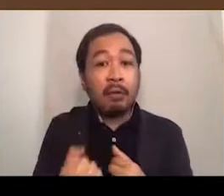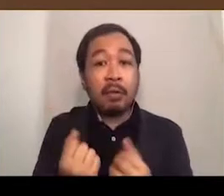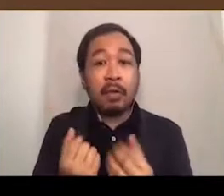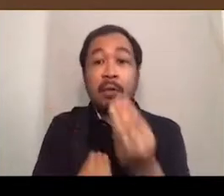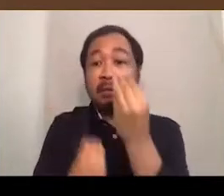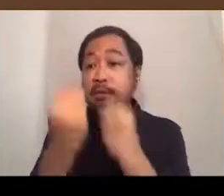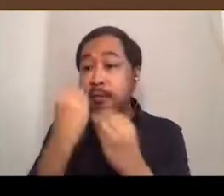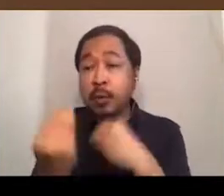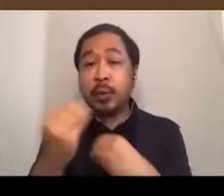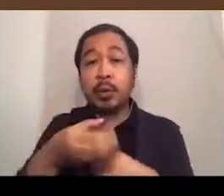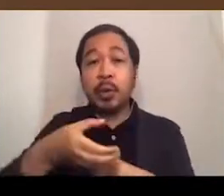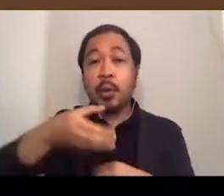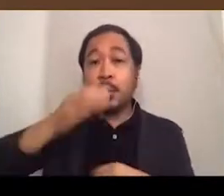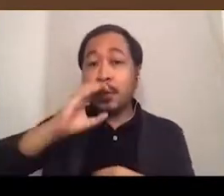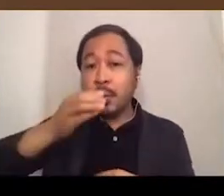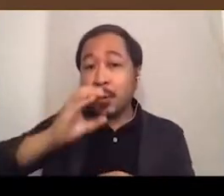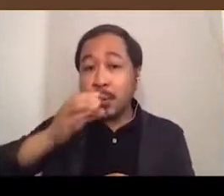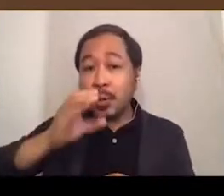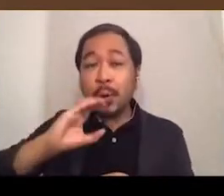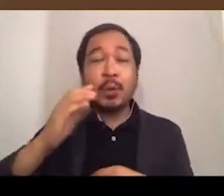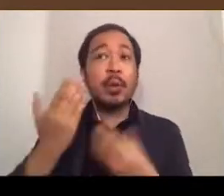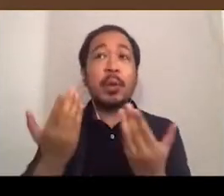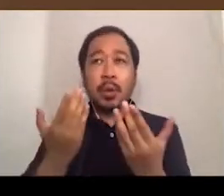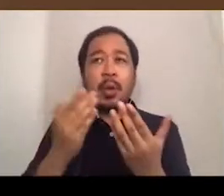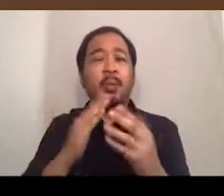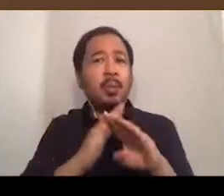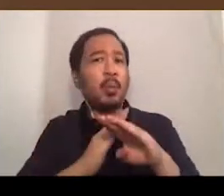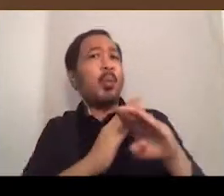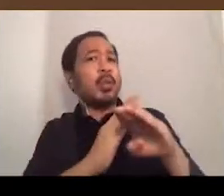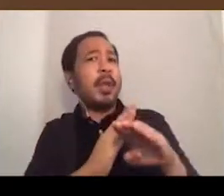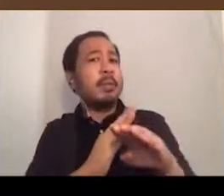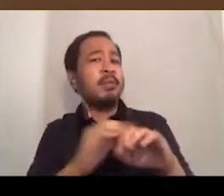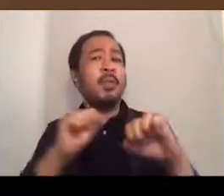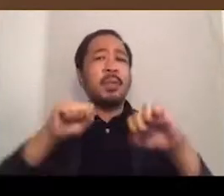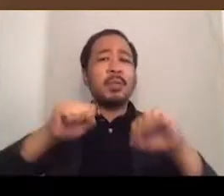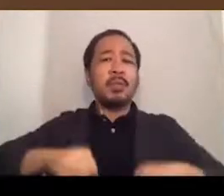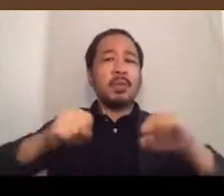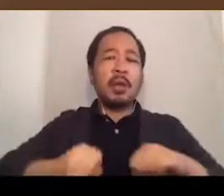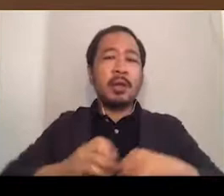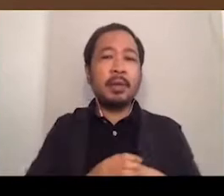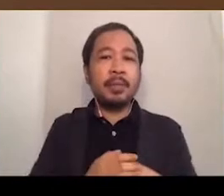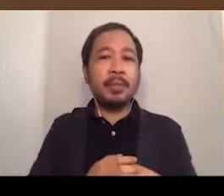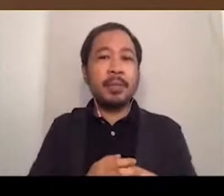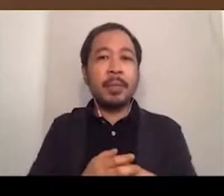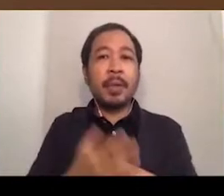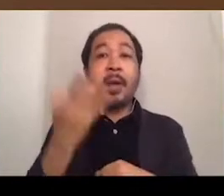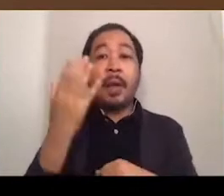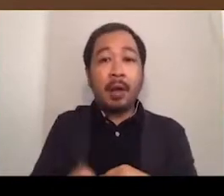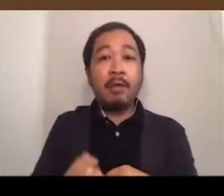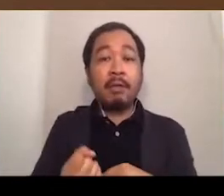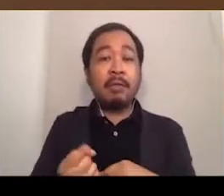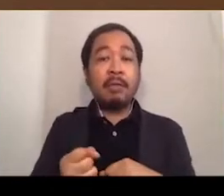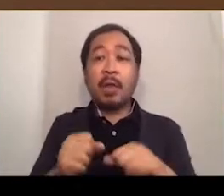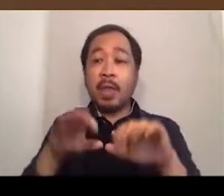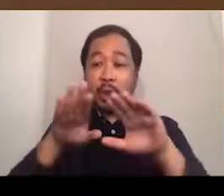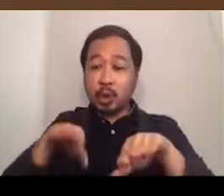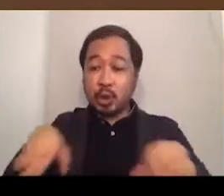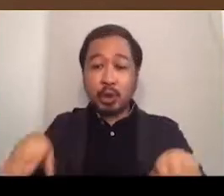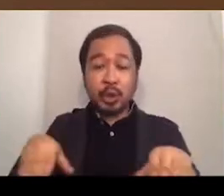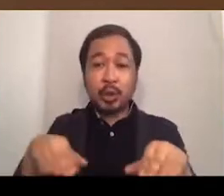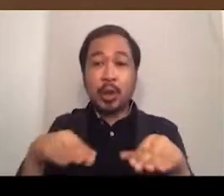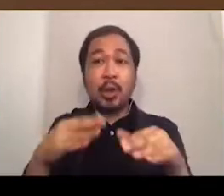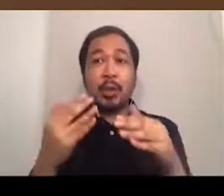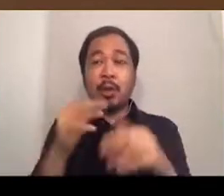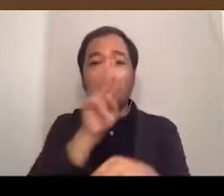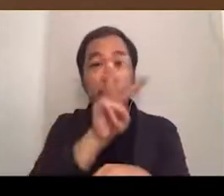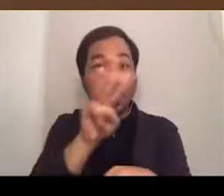We have helped children study online, giving counselling and advice on